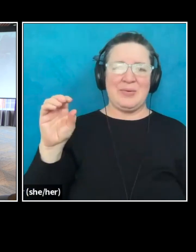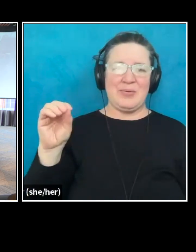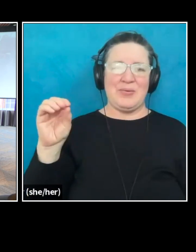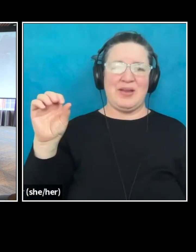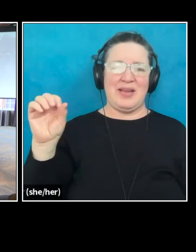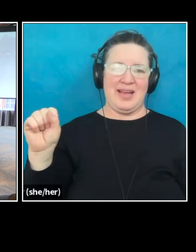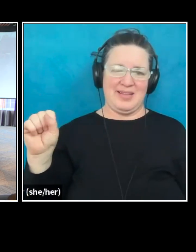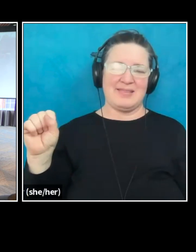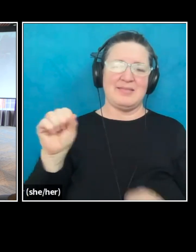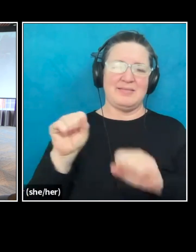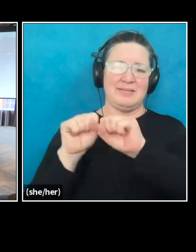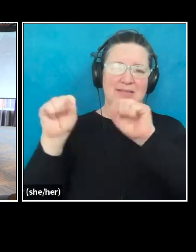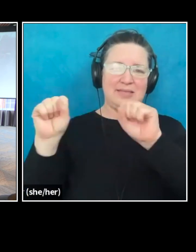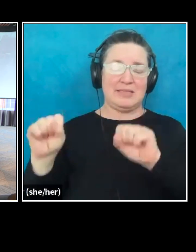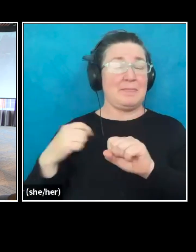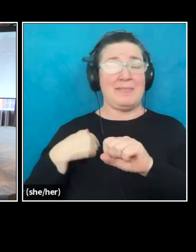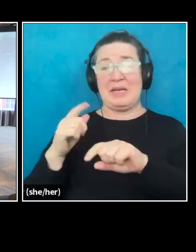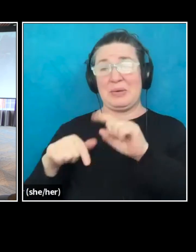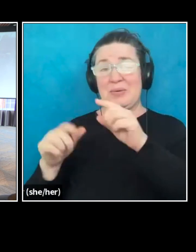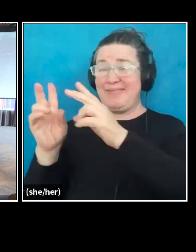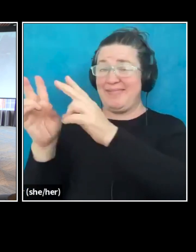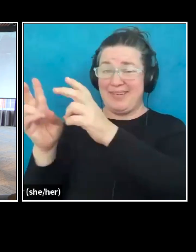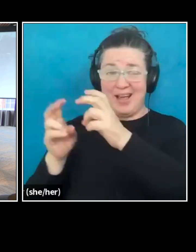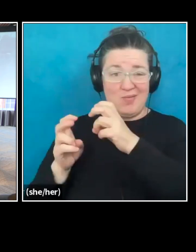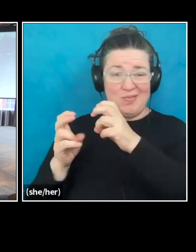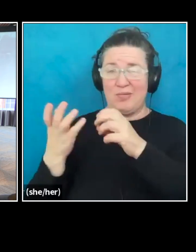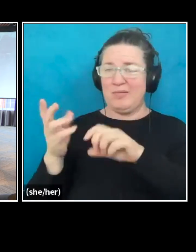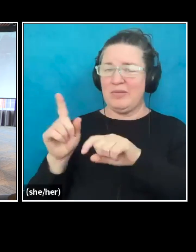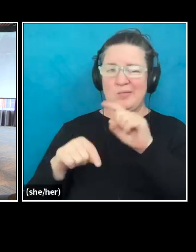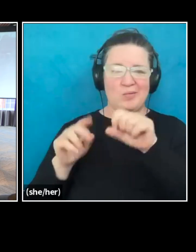access it from the website and all that stuff. And so that's something that also might be coming up